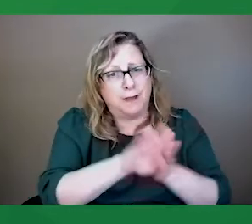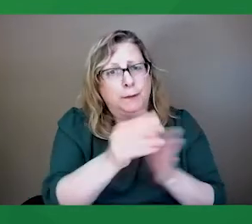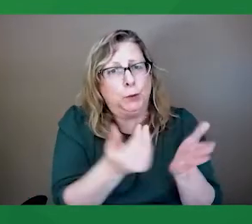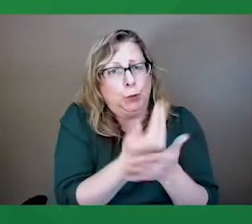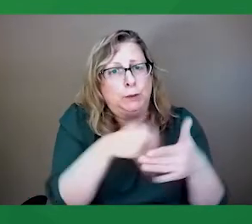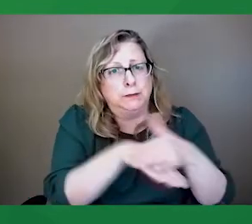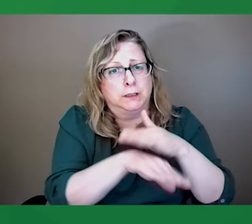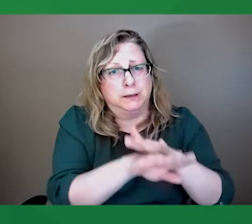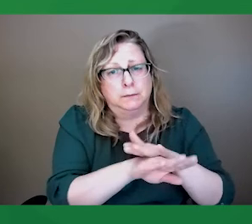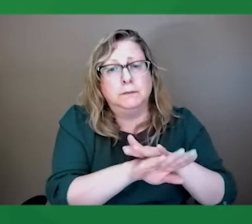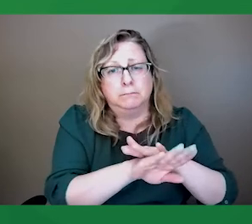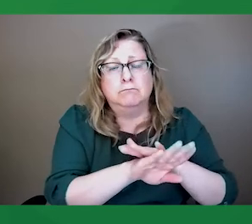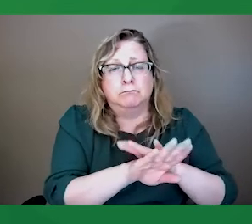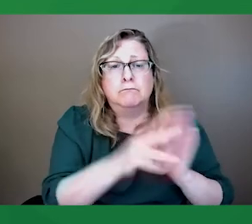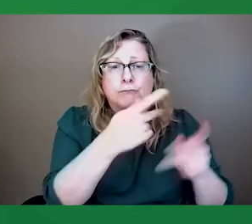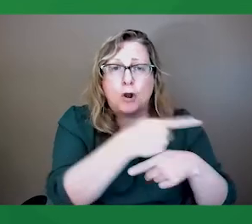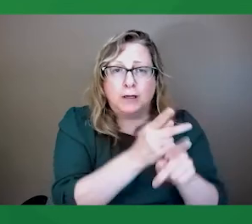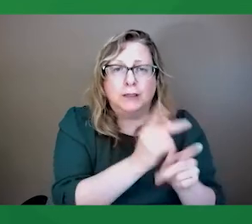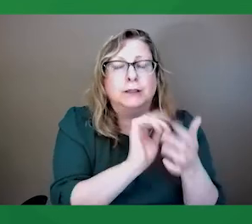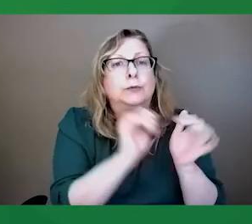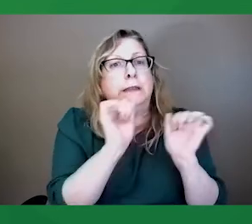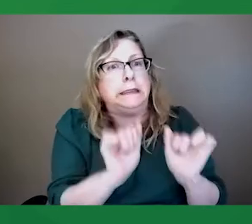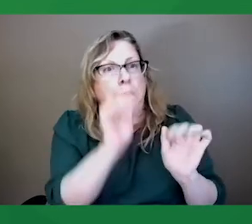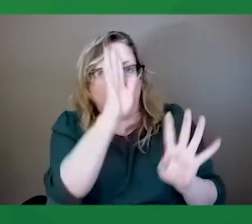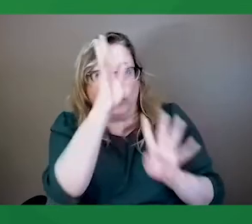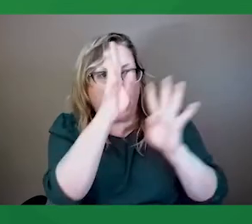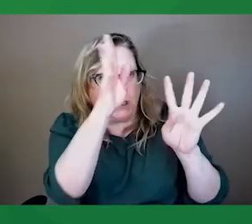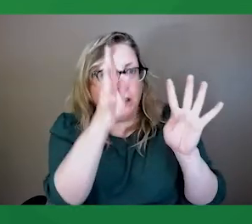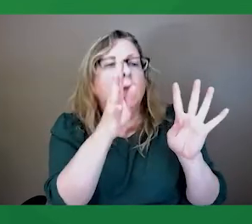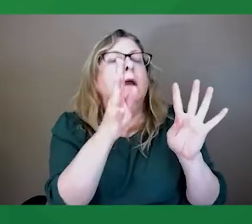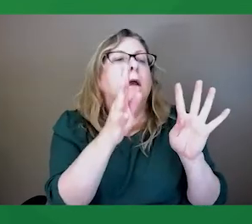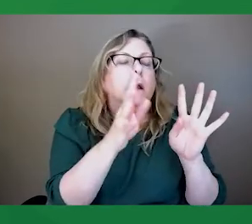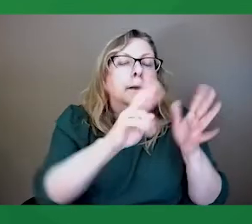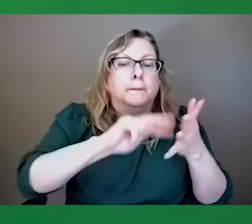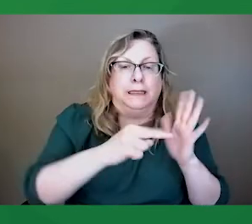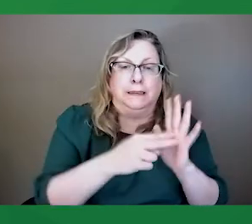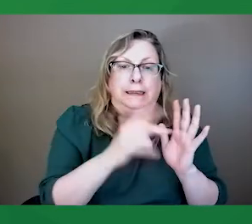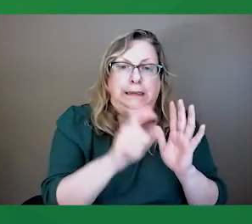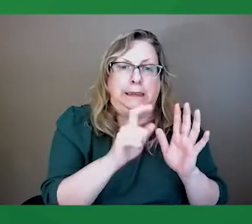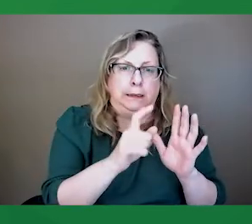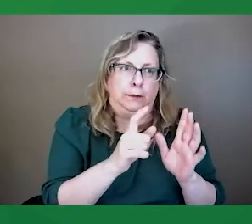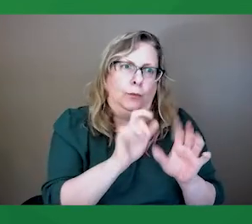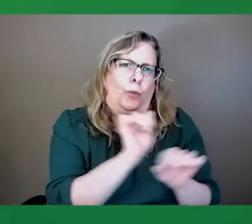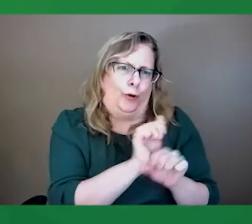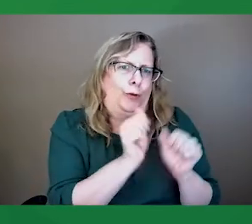you obviously want to co-design and co-create. And for that, you work with a lot of beta testers and pilots